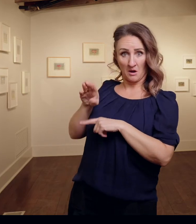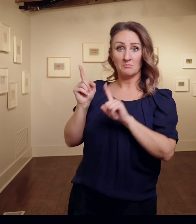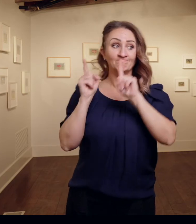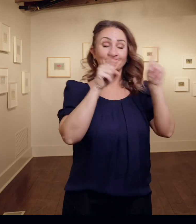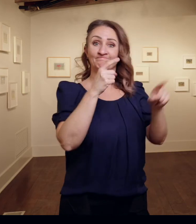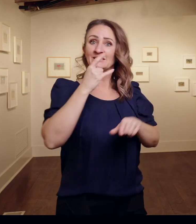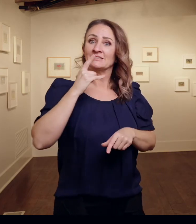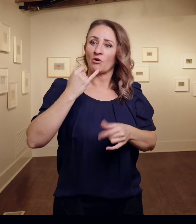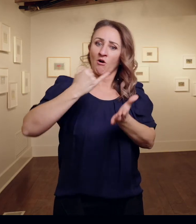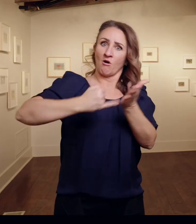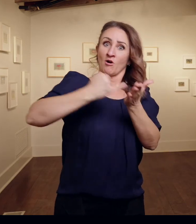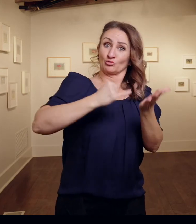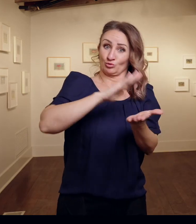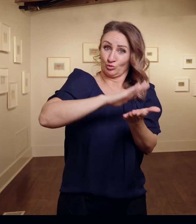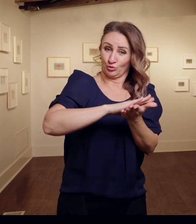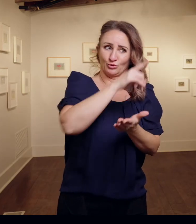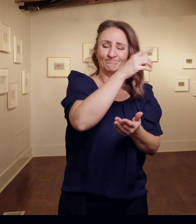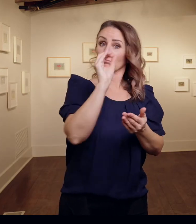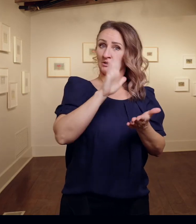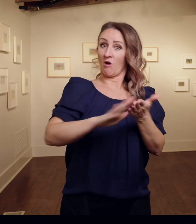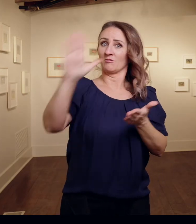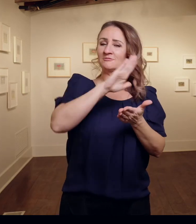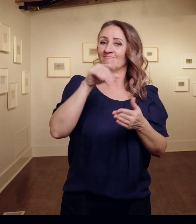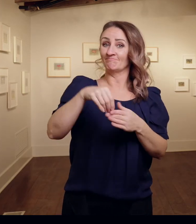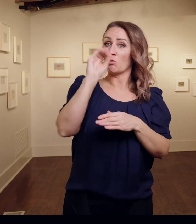In 1950, Bob was attending an art school in Oregon.